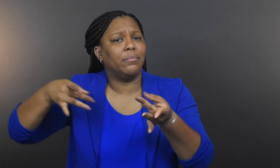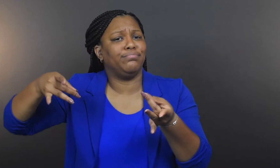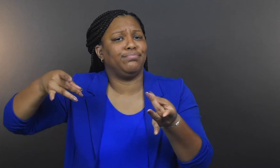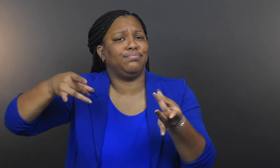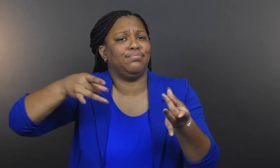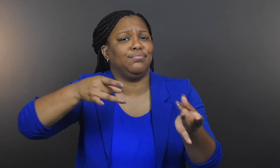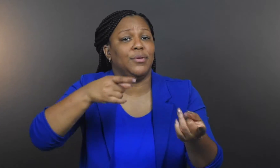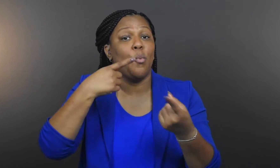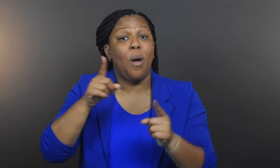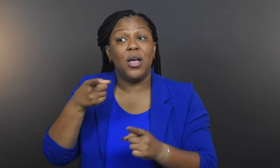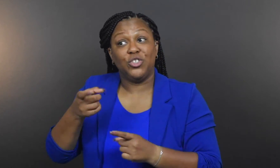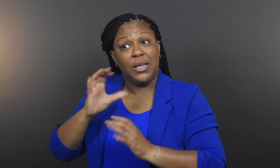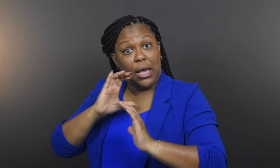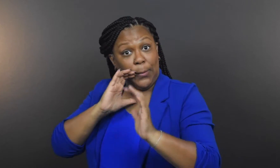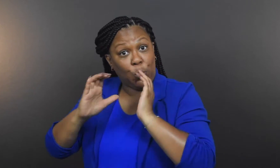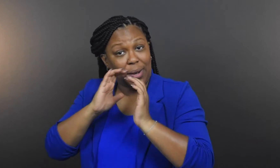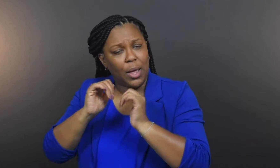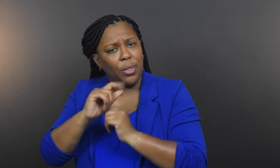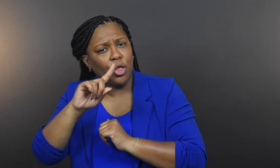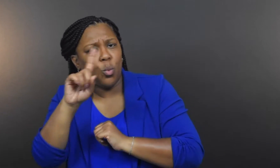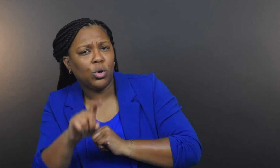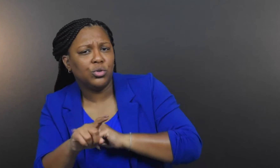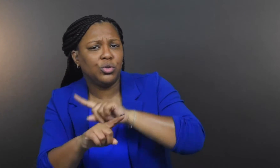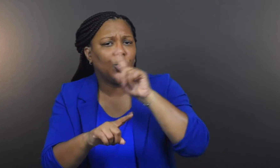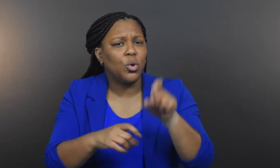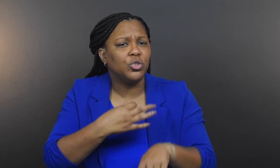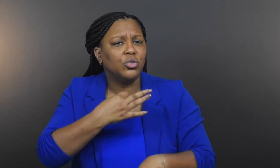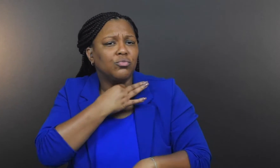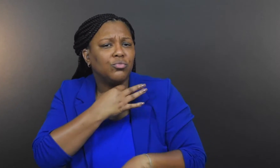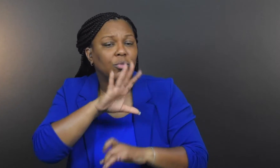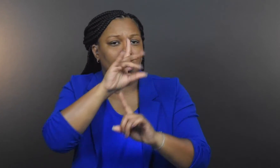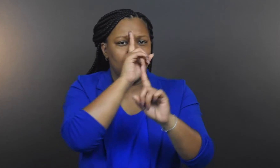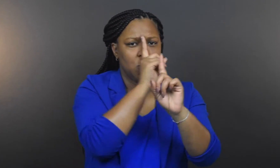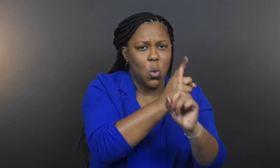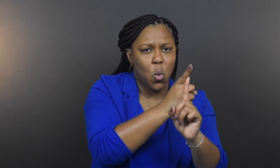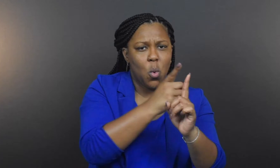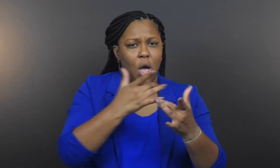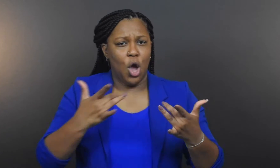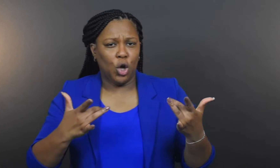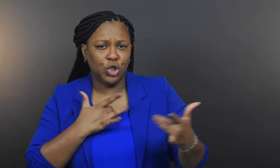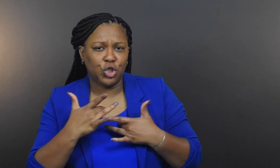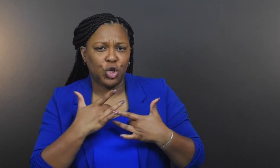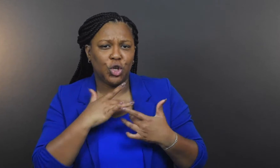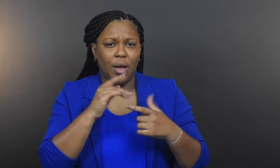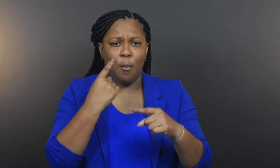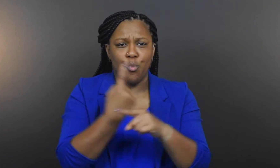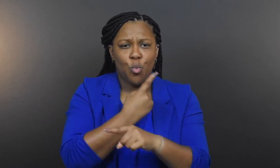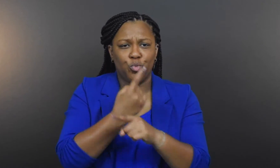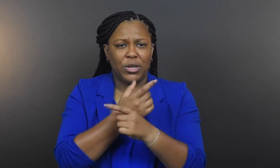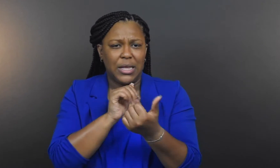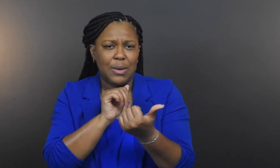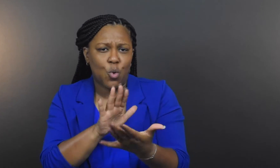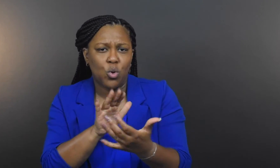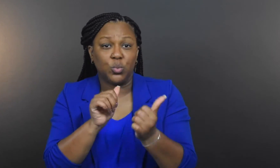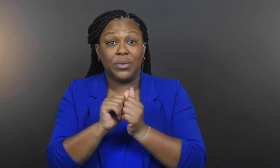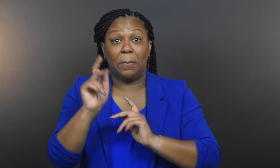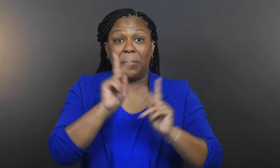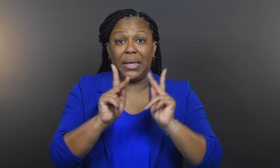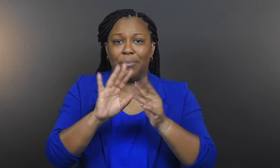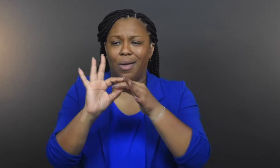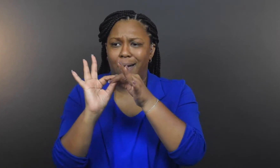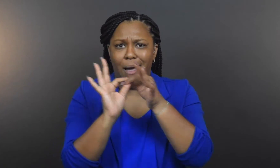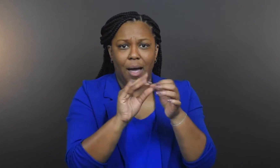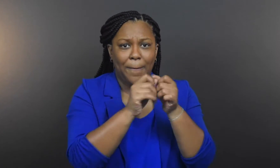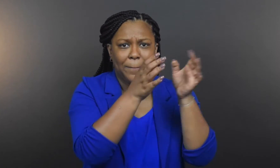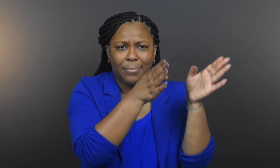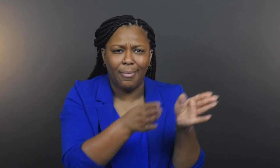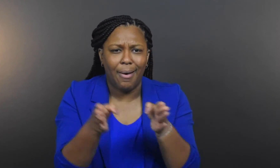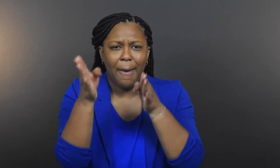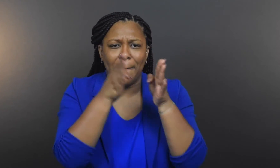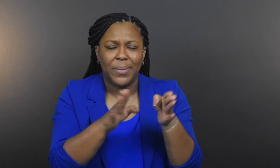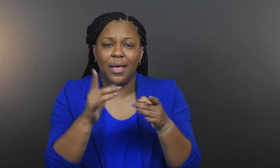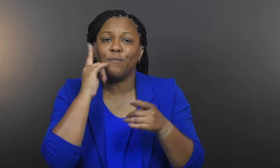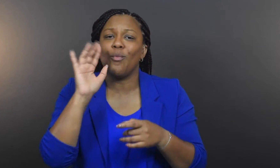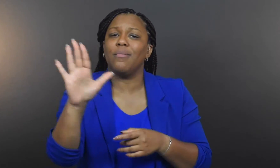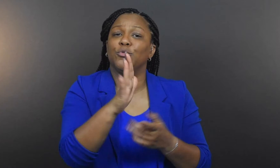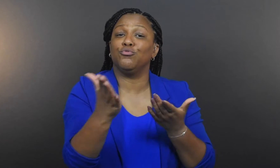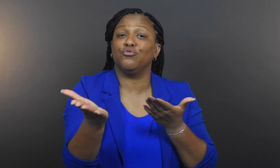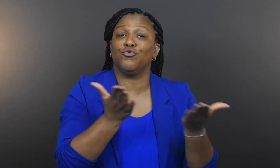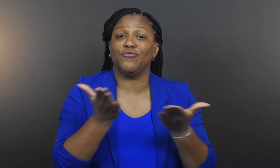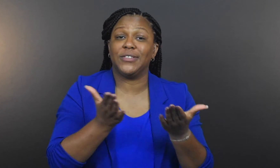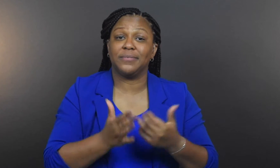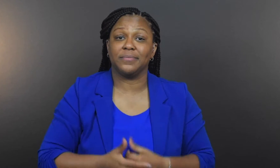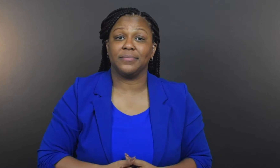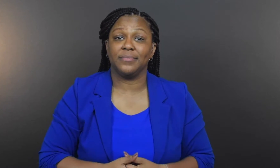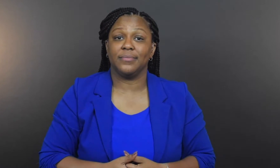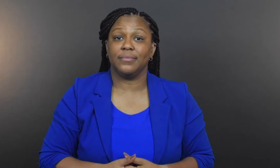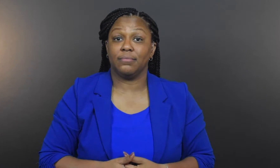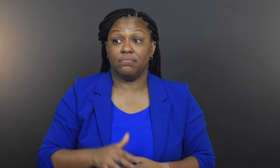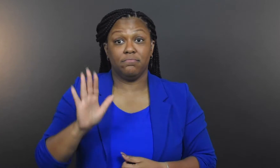questions, goals, and concerns to the appropriate people and coordinated plans for services.